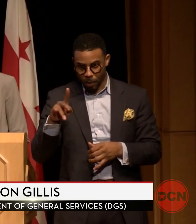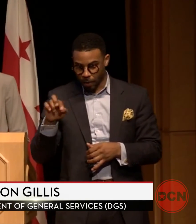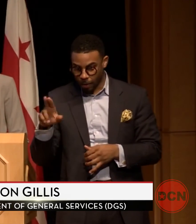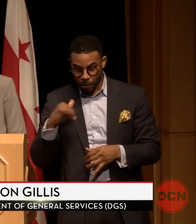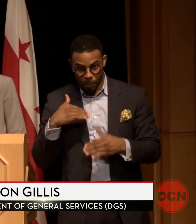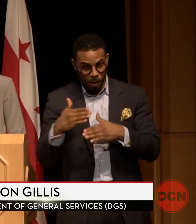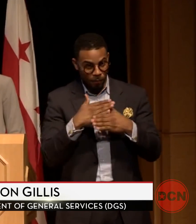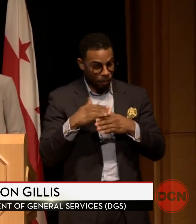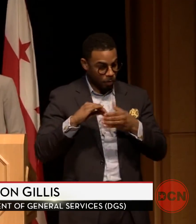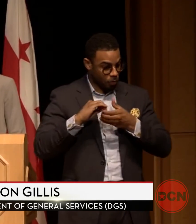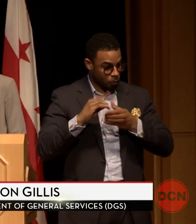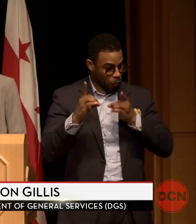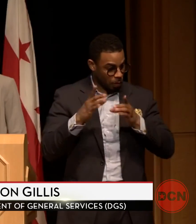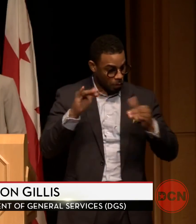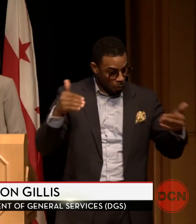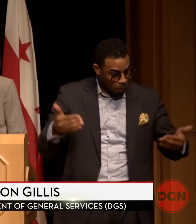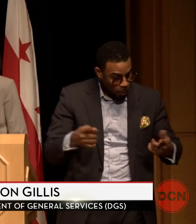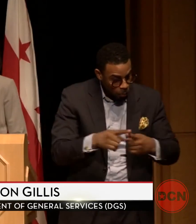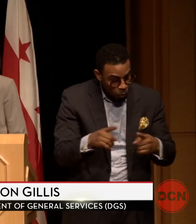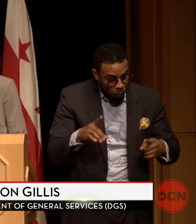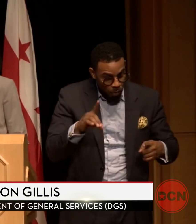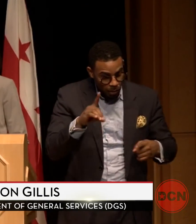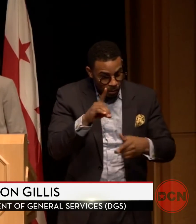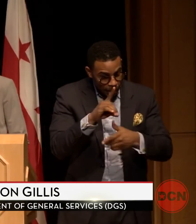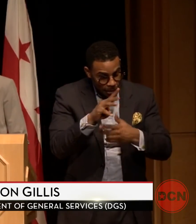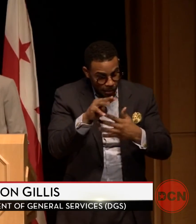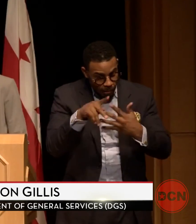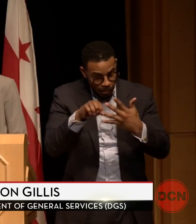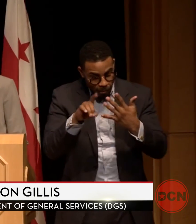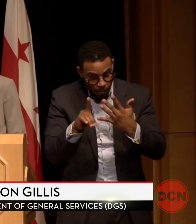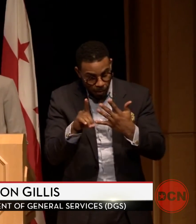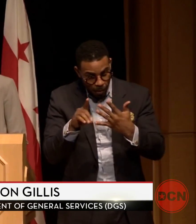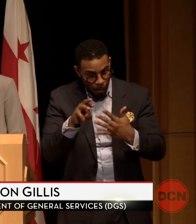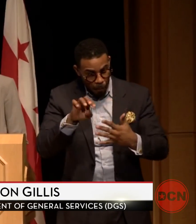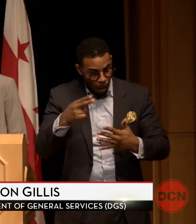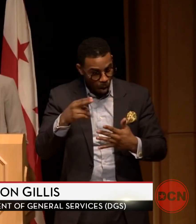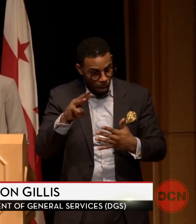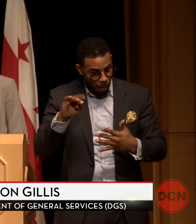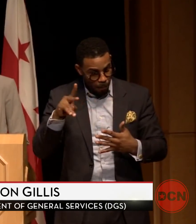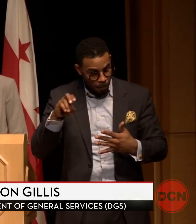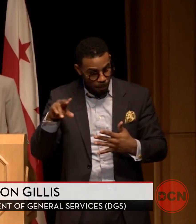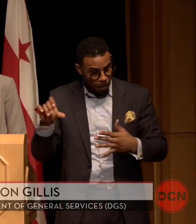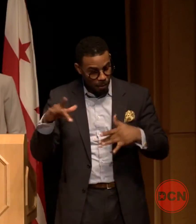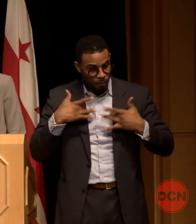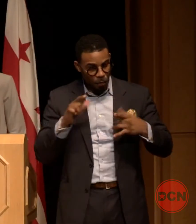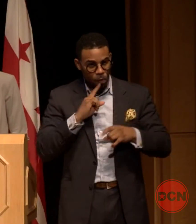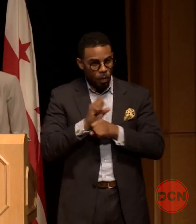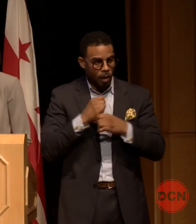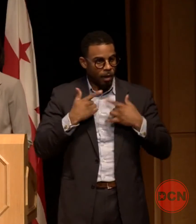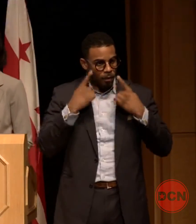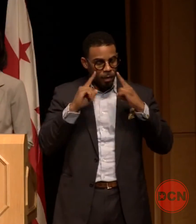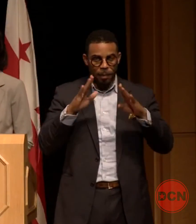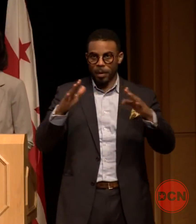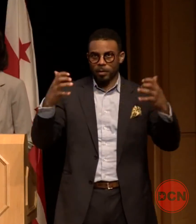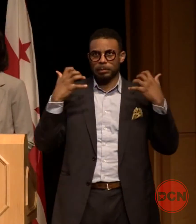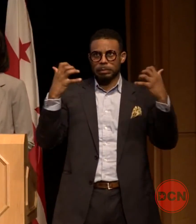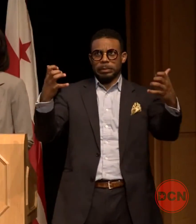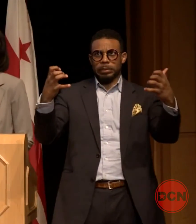DIRECTORS TO WELCOME YOU TO DMPED'S MARCH MADNESS EVENT AND WE CERTAINLY HAVE AN AMAZING TURN OUT TODAY.